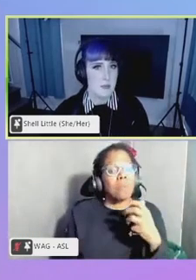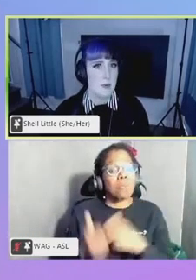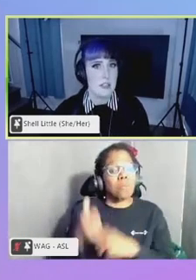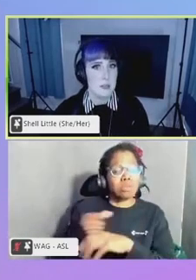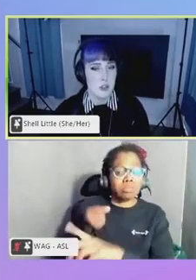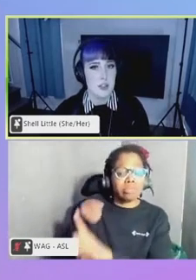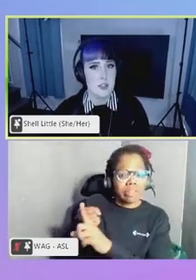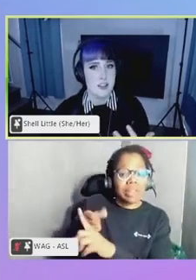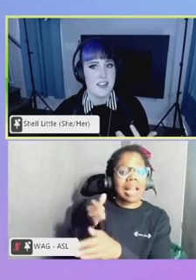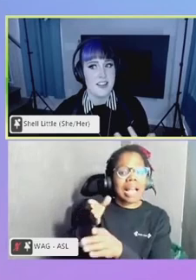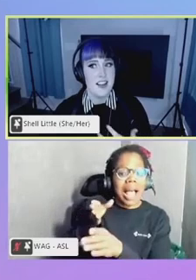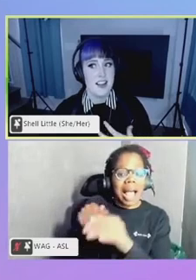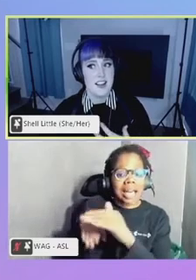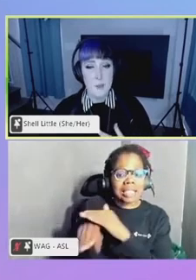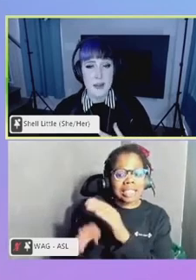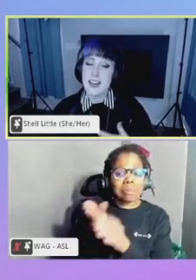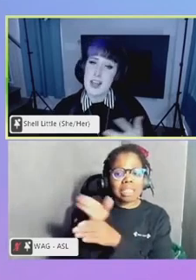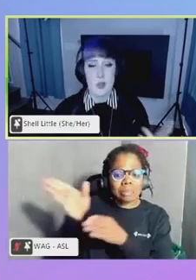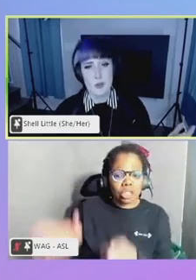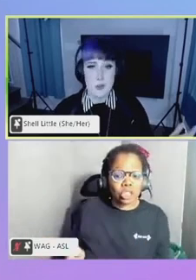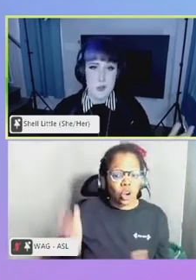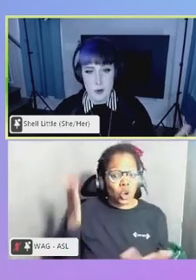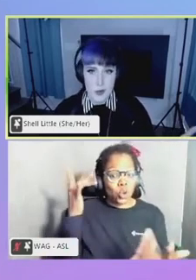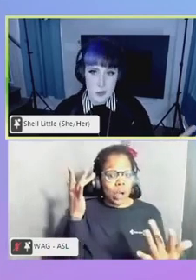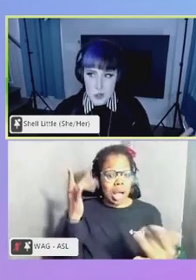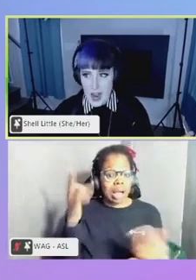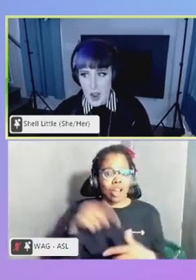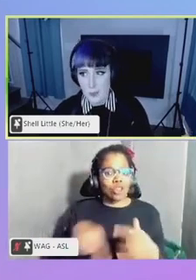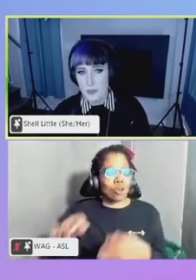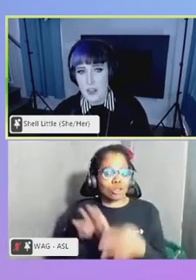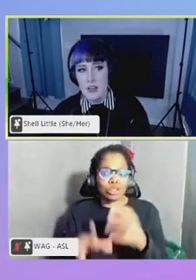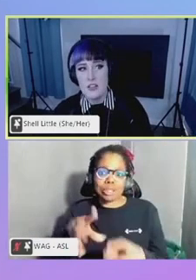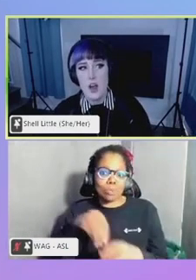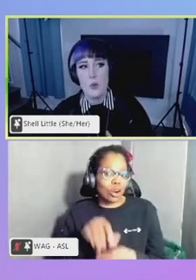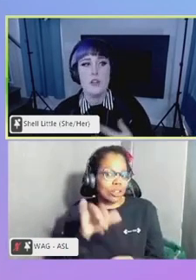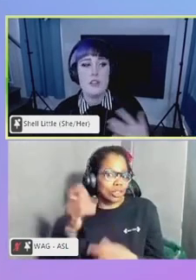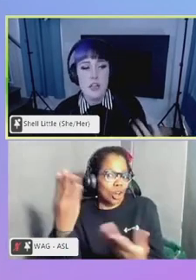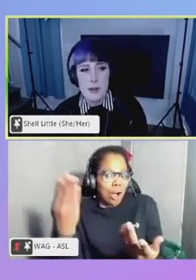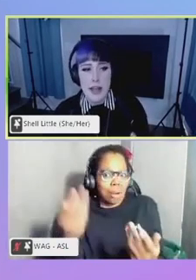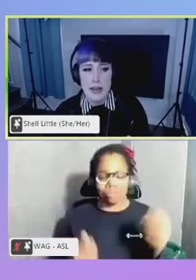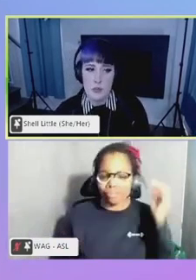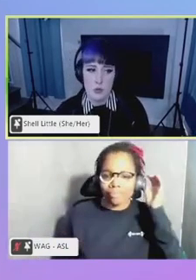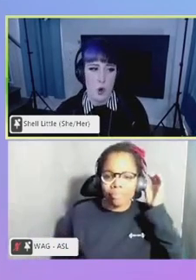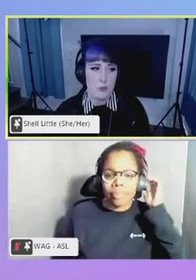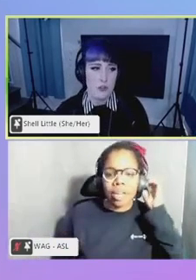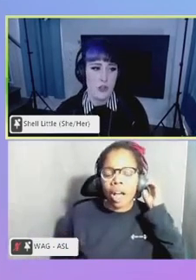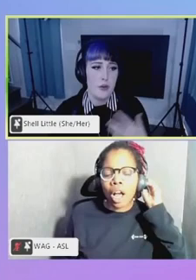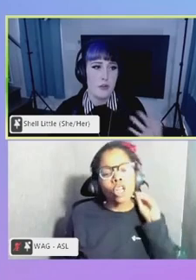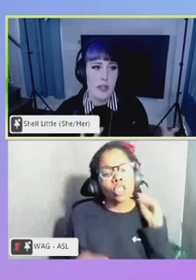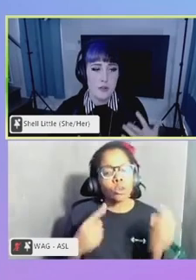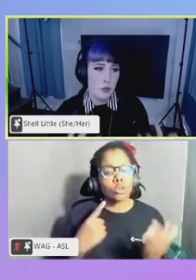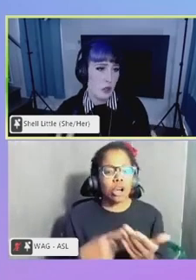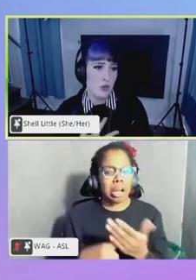the table. So those things probably for a feels very familiar lot of us who work in accessibility. Of these factors are disproportionately affecting accessibility